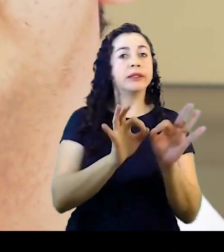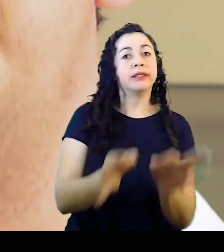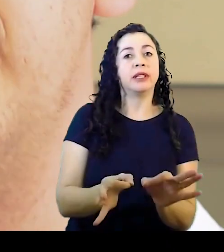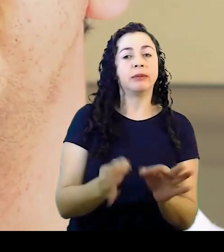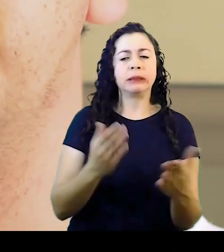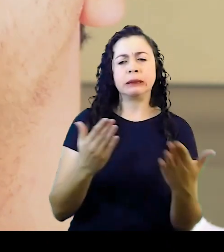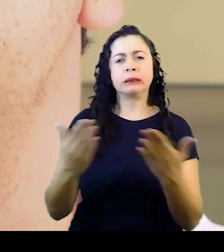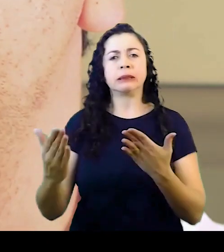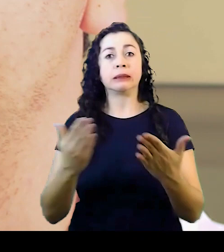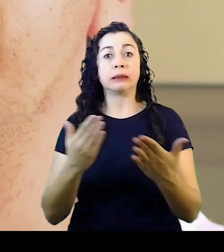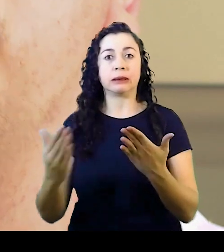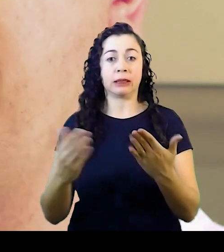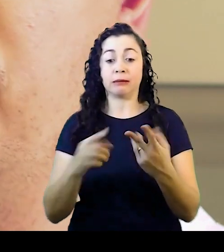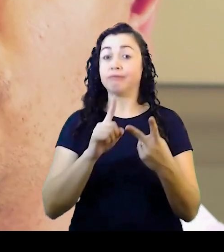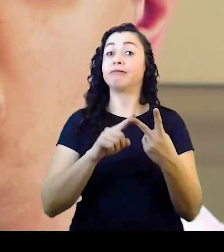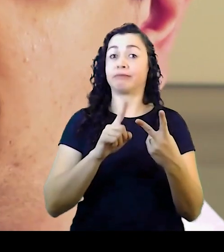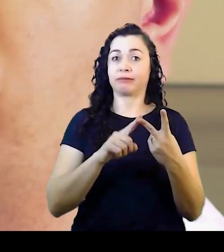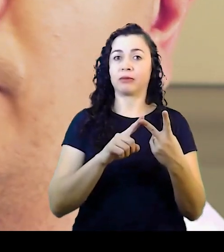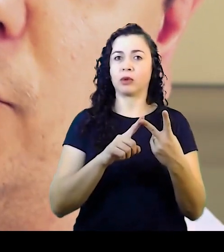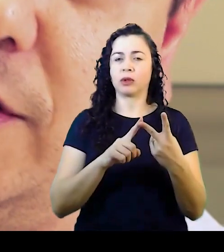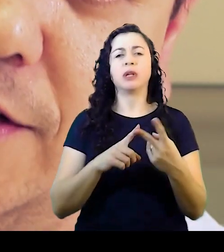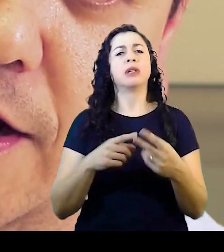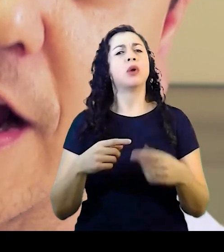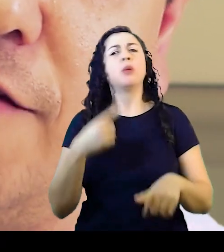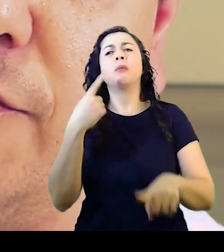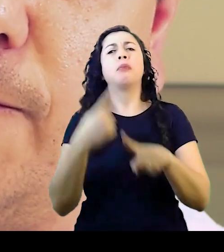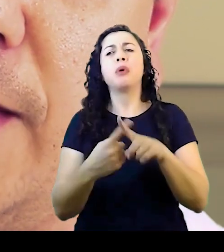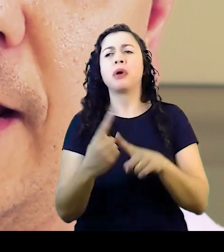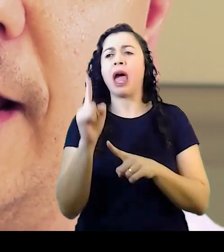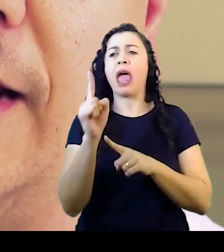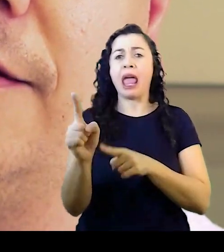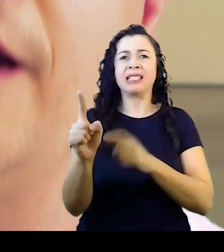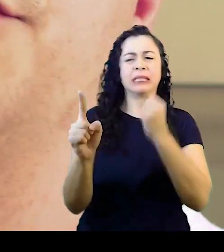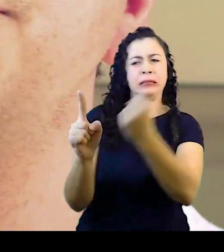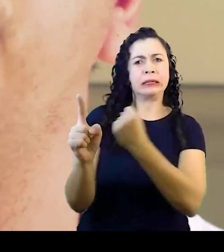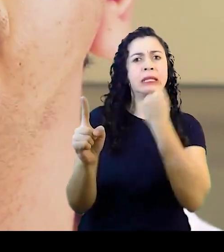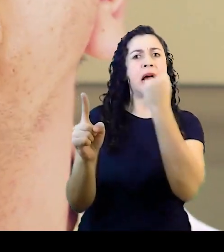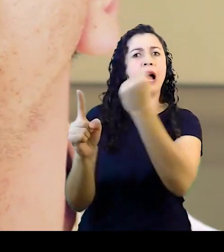So this is the second part, in what way is a person who has had a serious illness